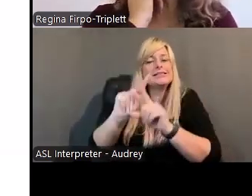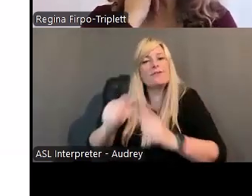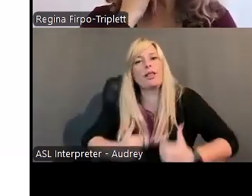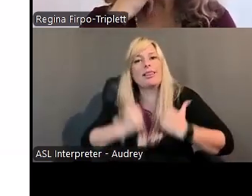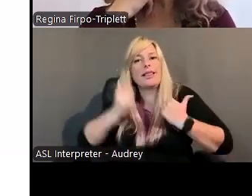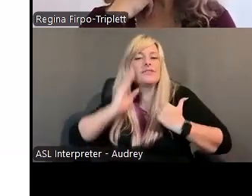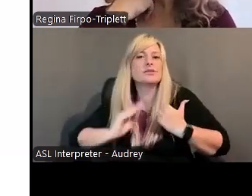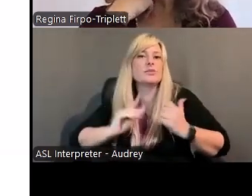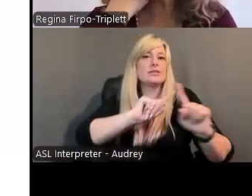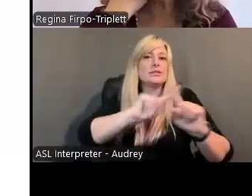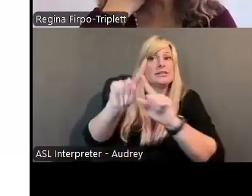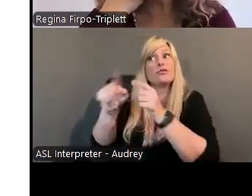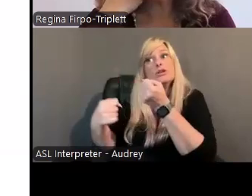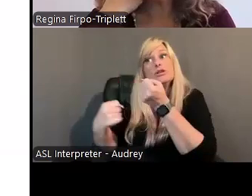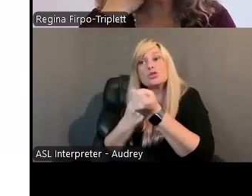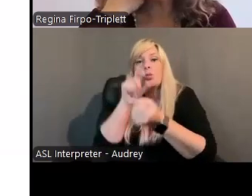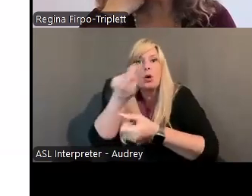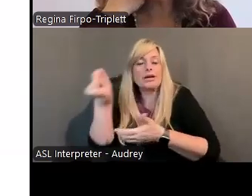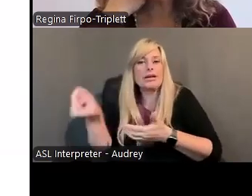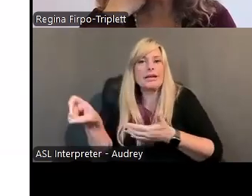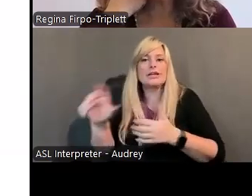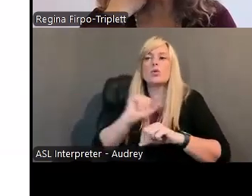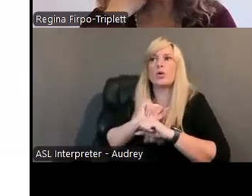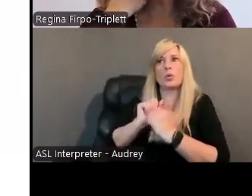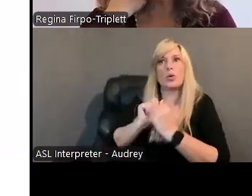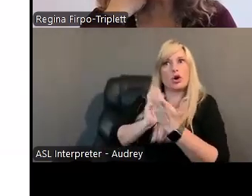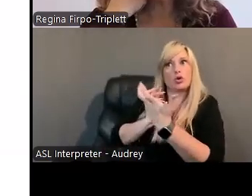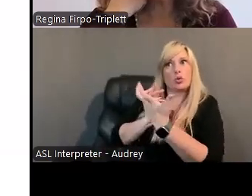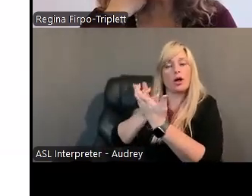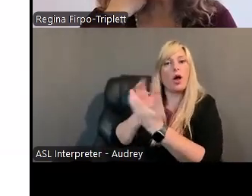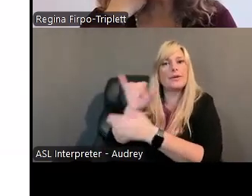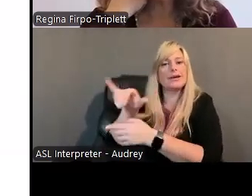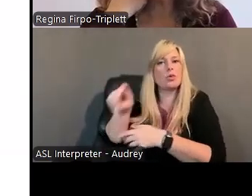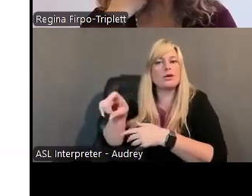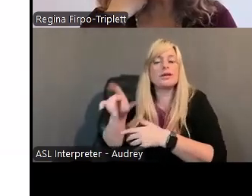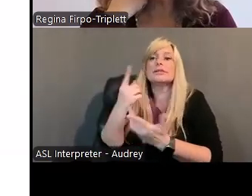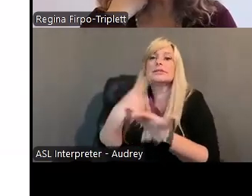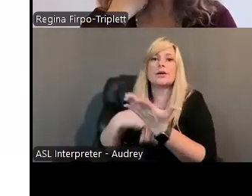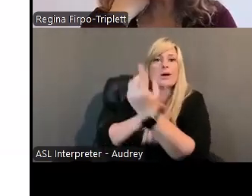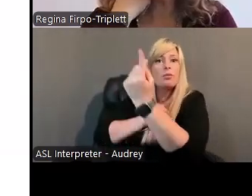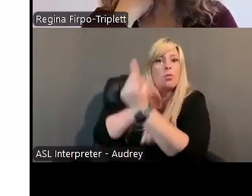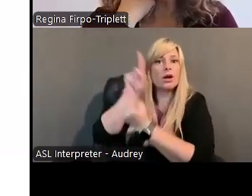those support needs. Some folks we worked with in one-on-one meetings writing together. Other folks